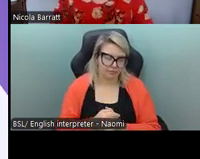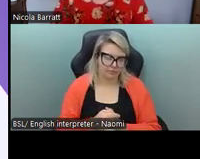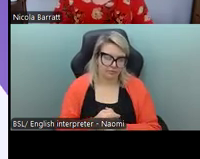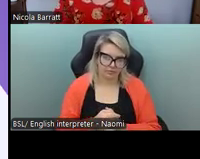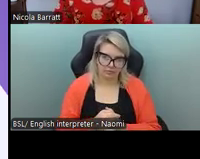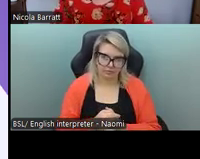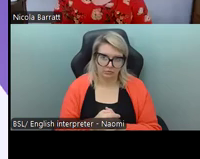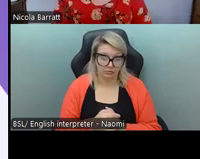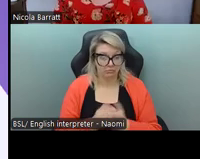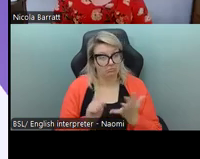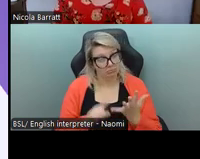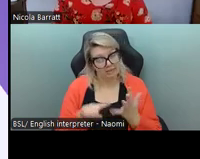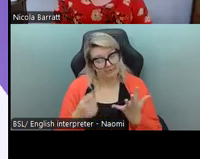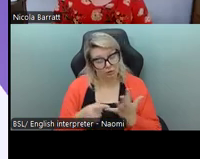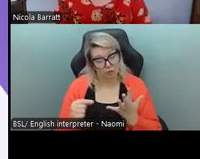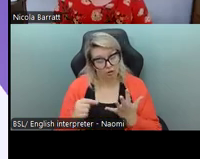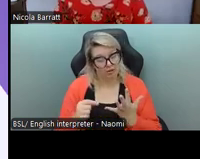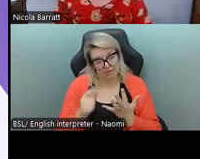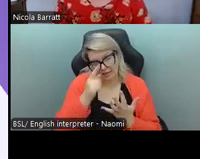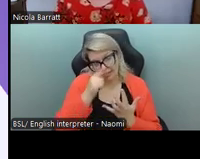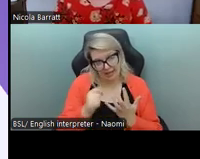Then this one, you could try using more than one link.